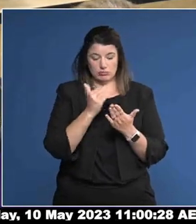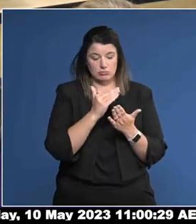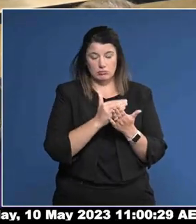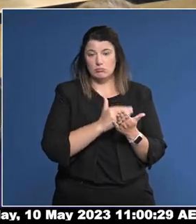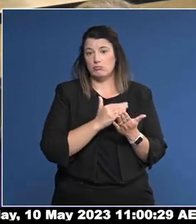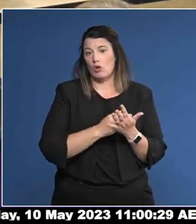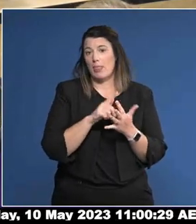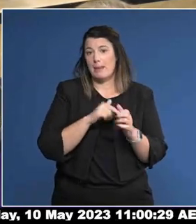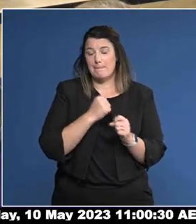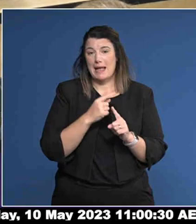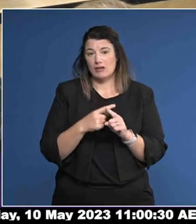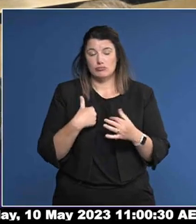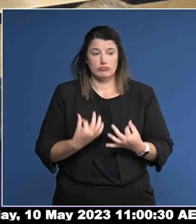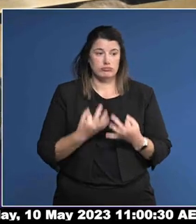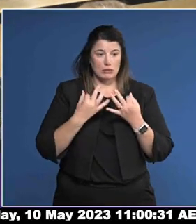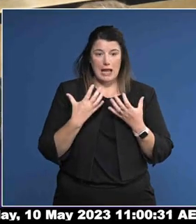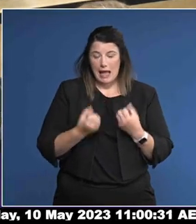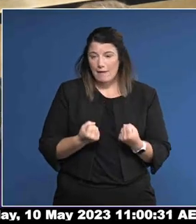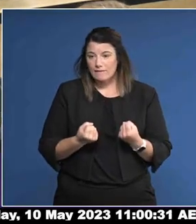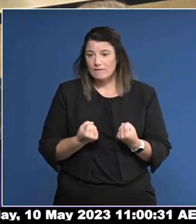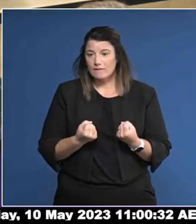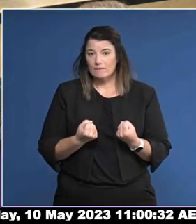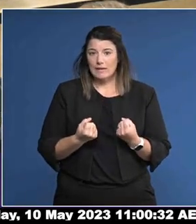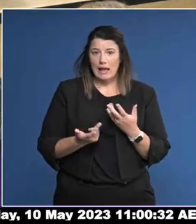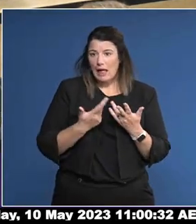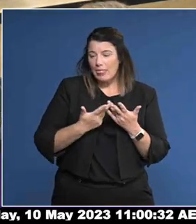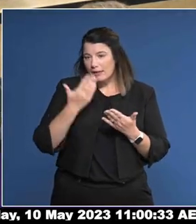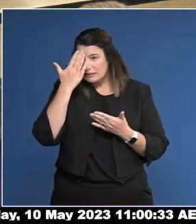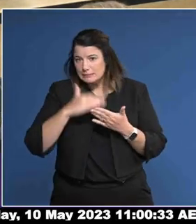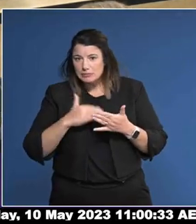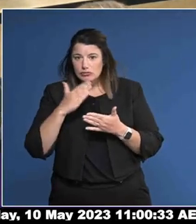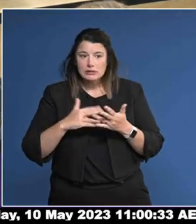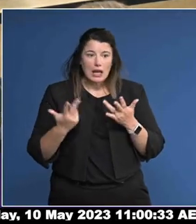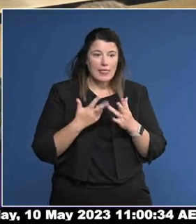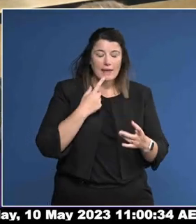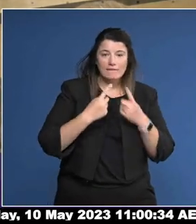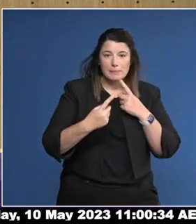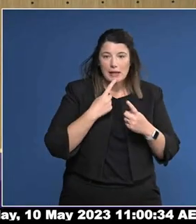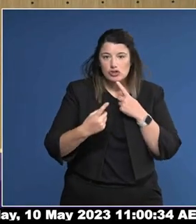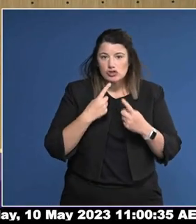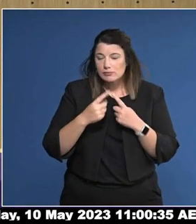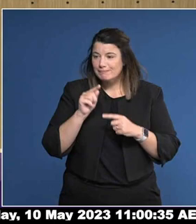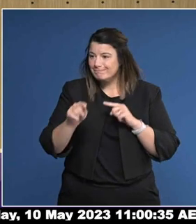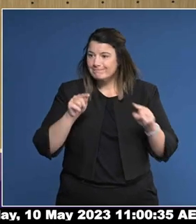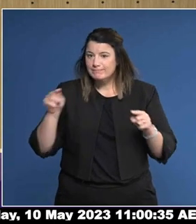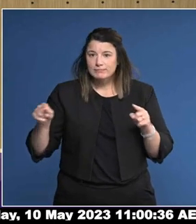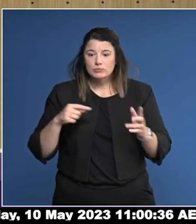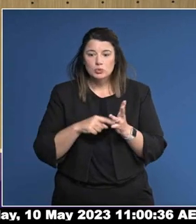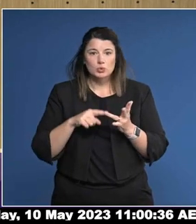I don't have the other experiences, the other information that may have been available to the professional notifiers.